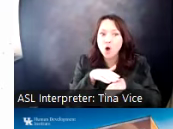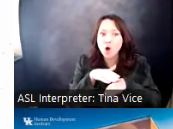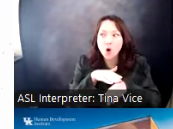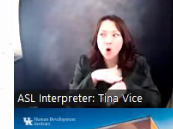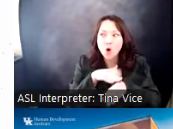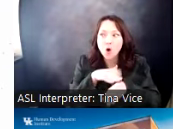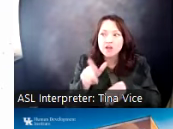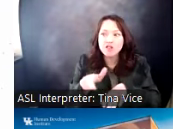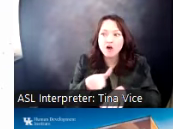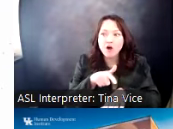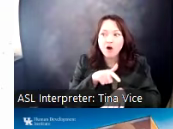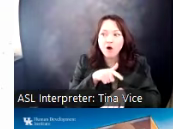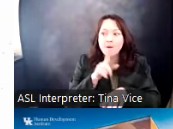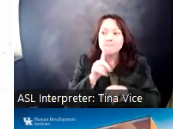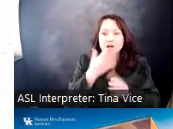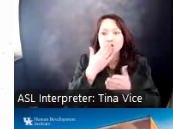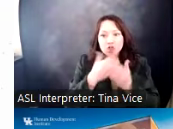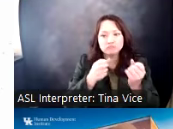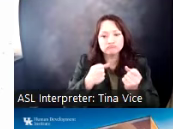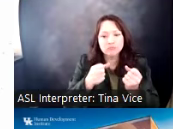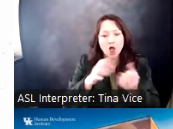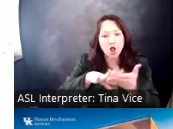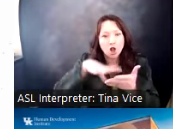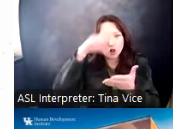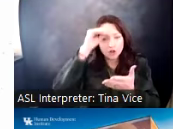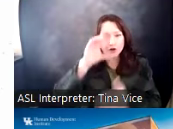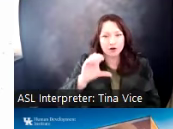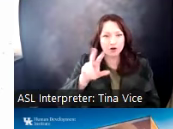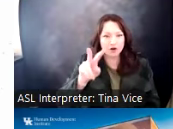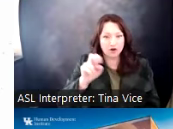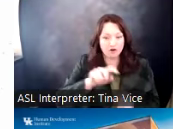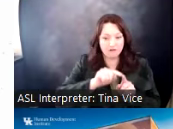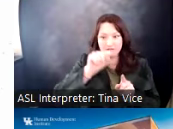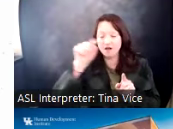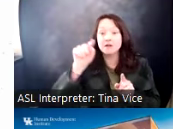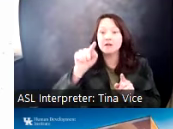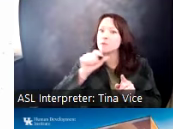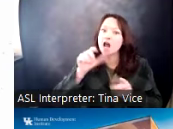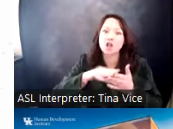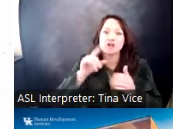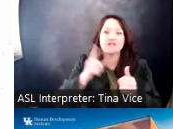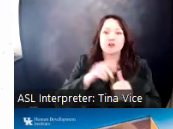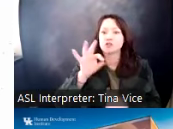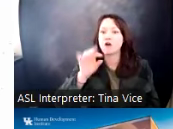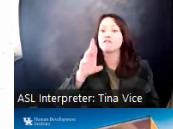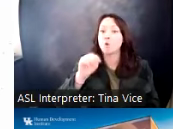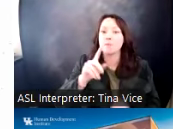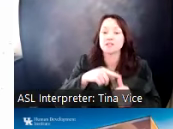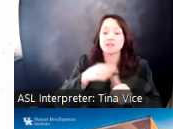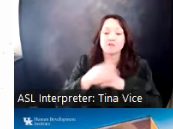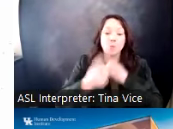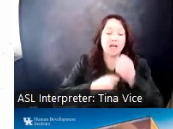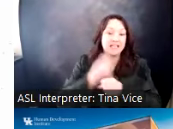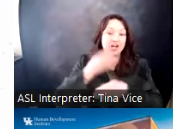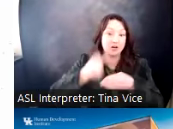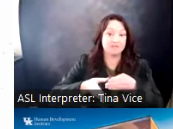shaped learning curve in fact he didn't learn his first form until after a year of training and so uh when these two